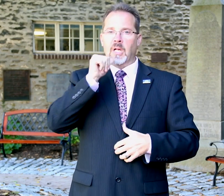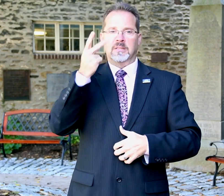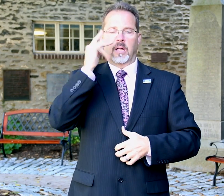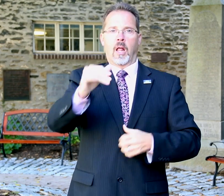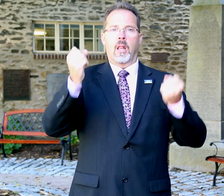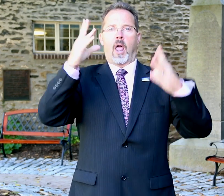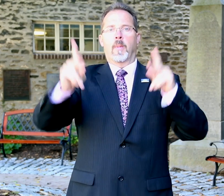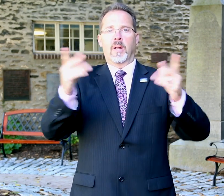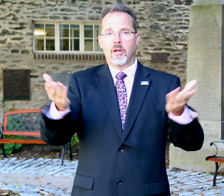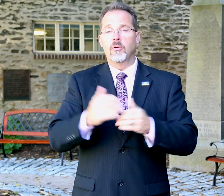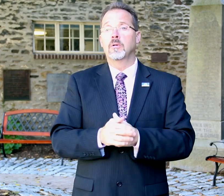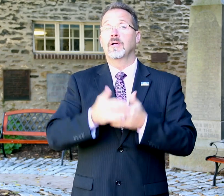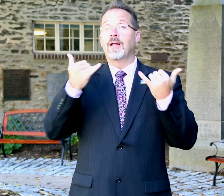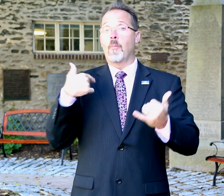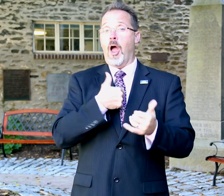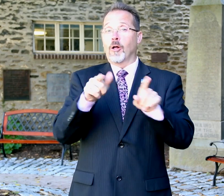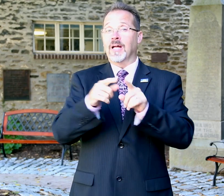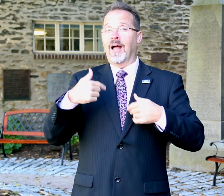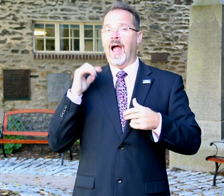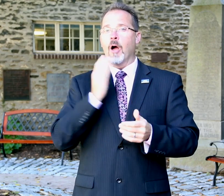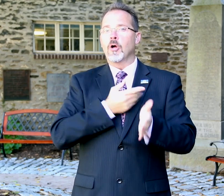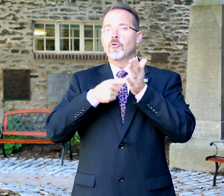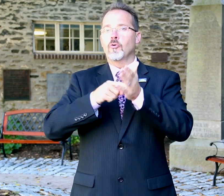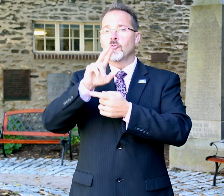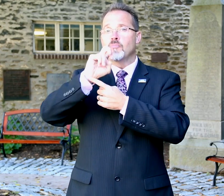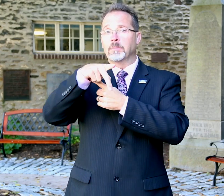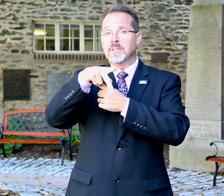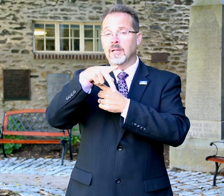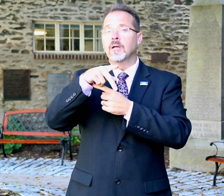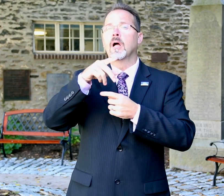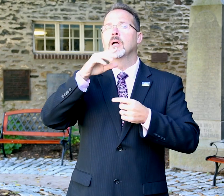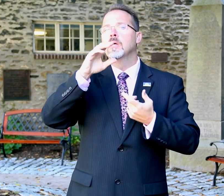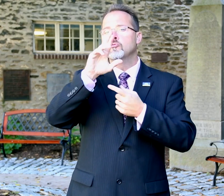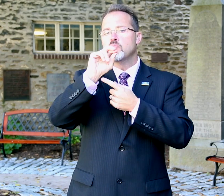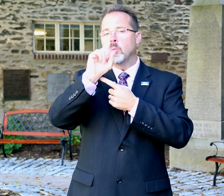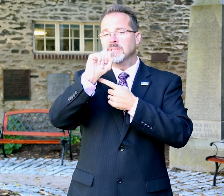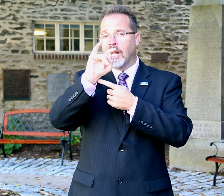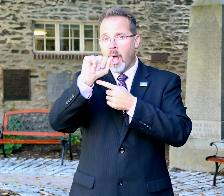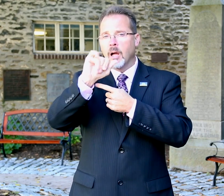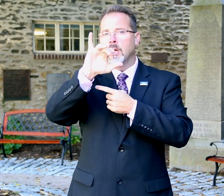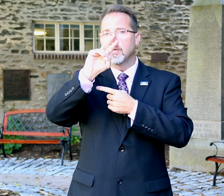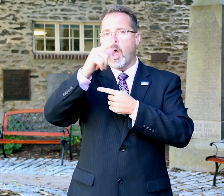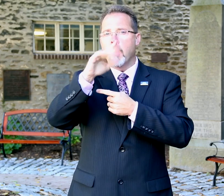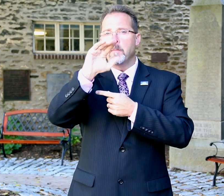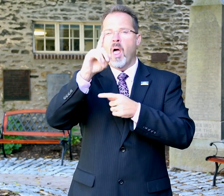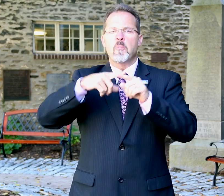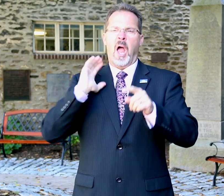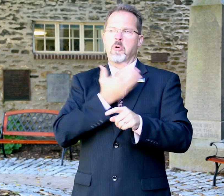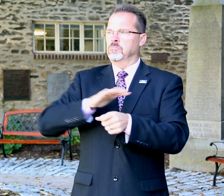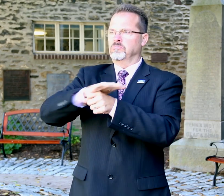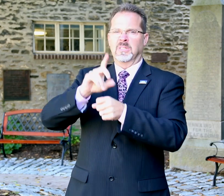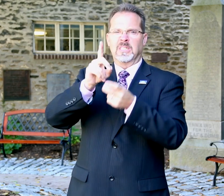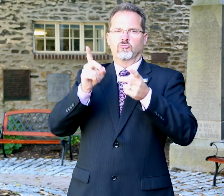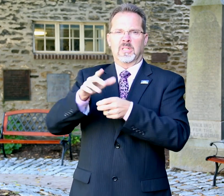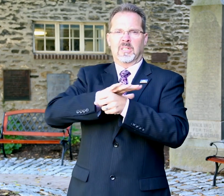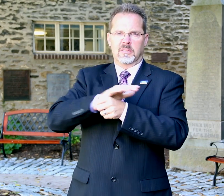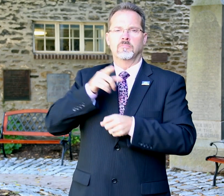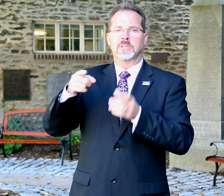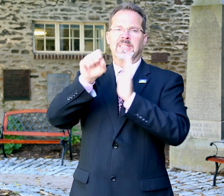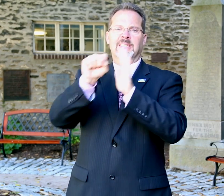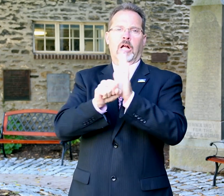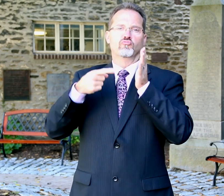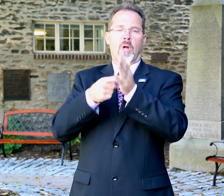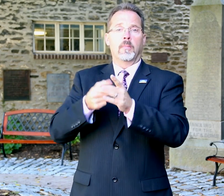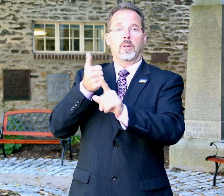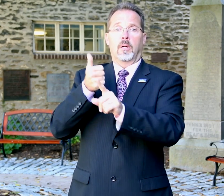It was great to see many people from here and Representative Rosita Youngblood from our local district one our State Representatives